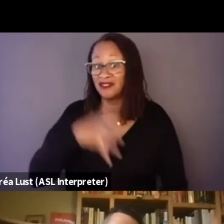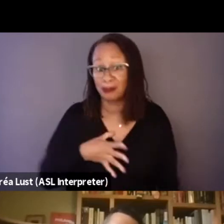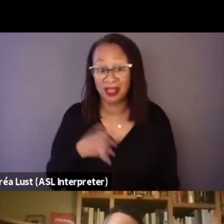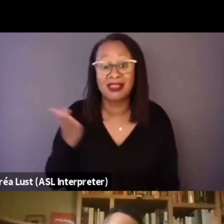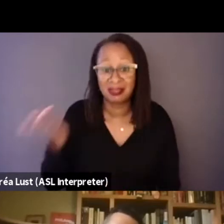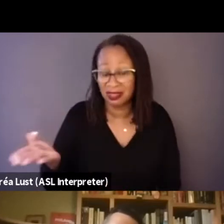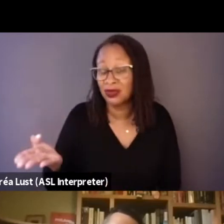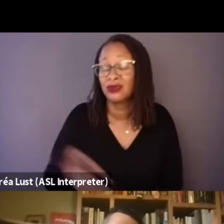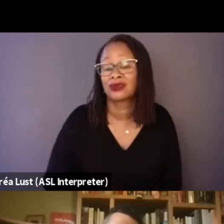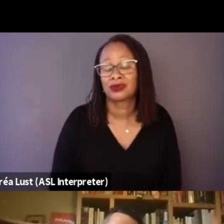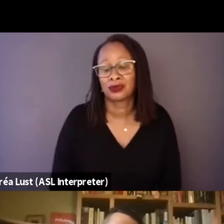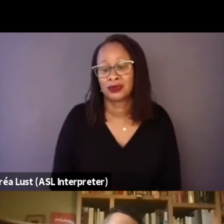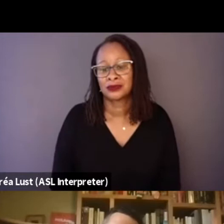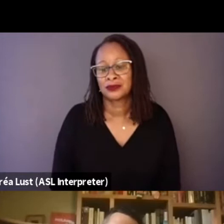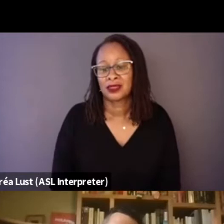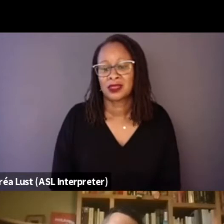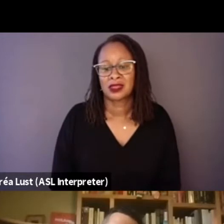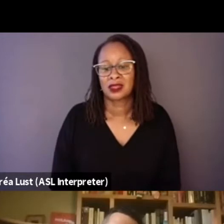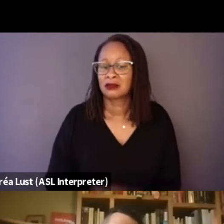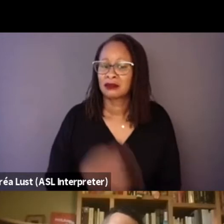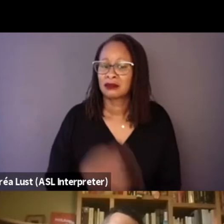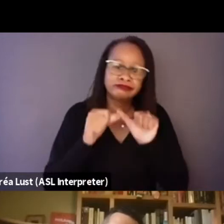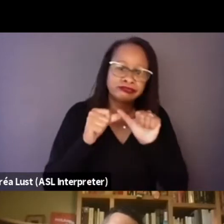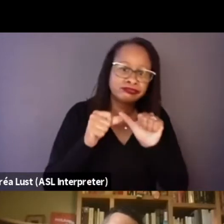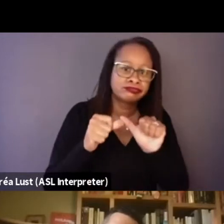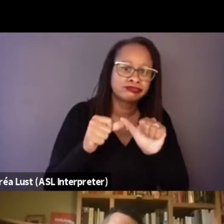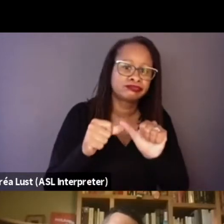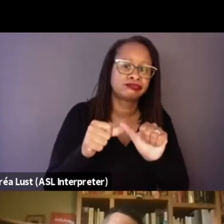It always is a constant sensation of violence,